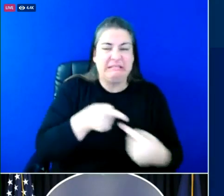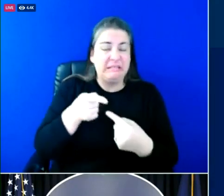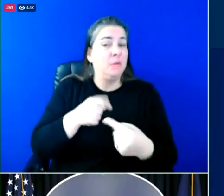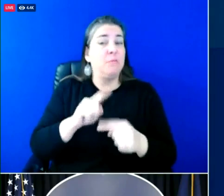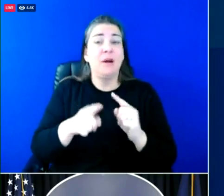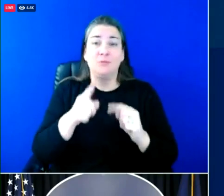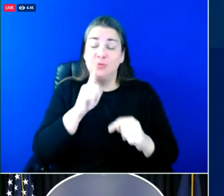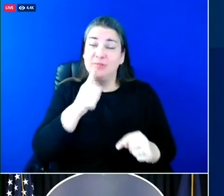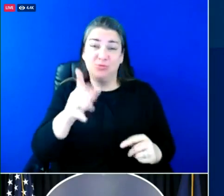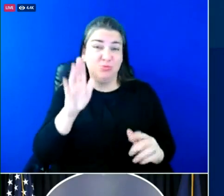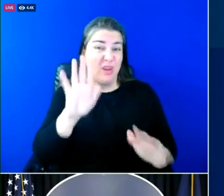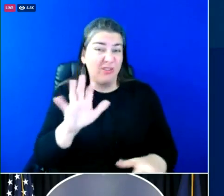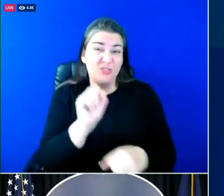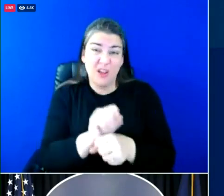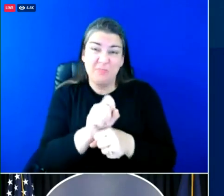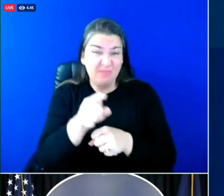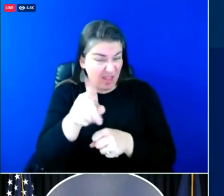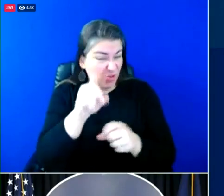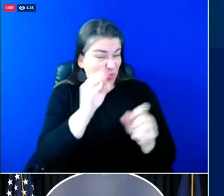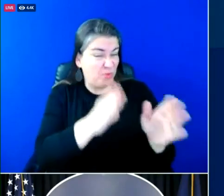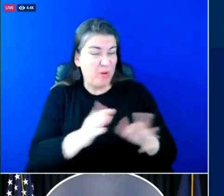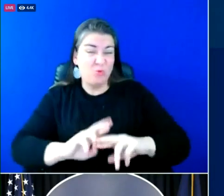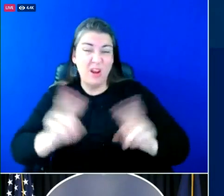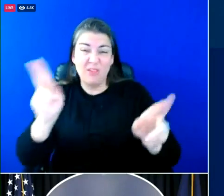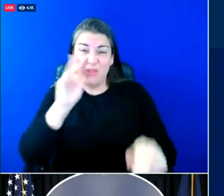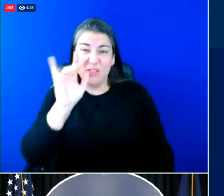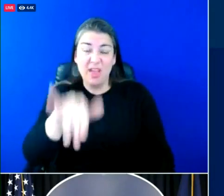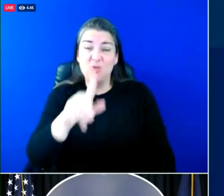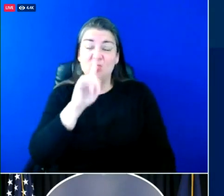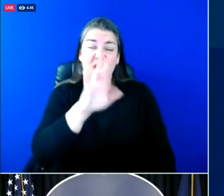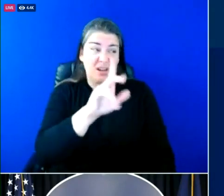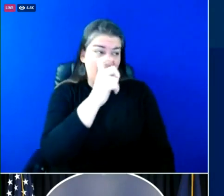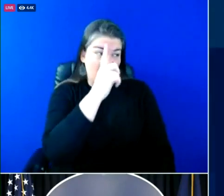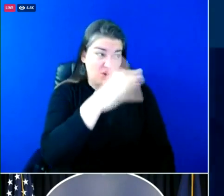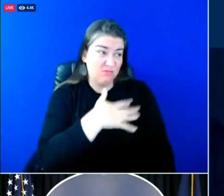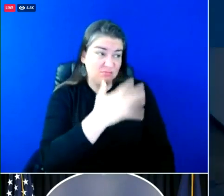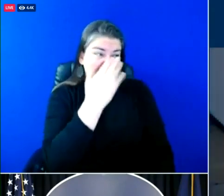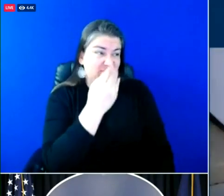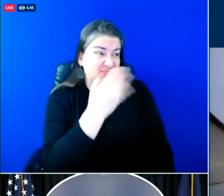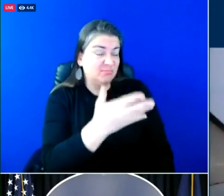to give a shout out governor to some of these some of these crews that have